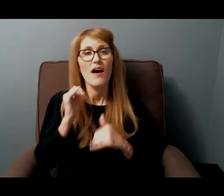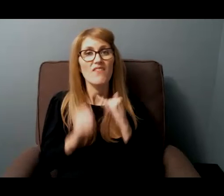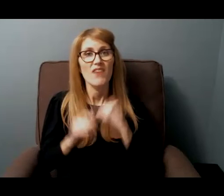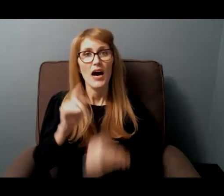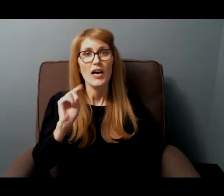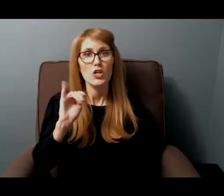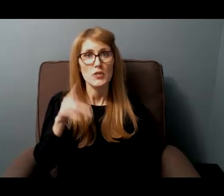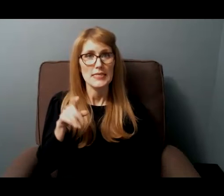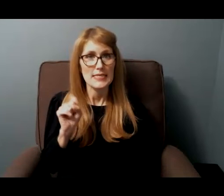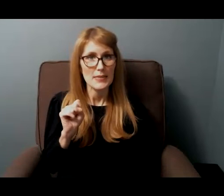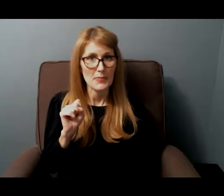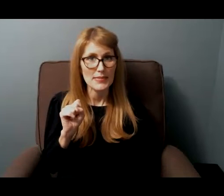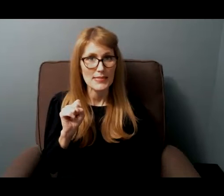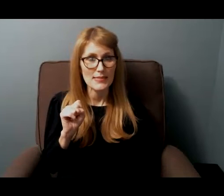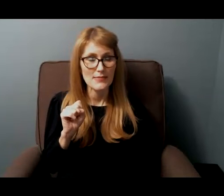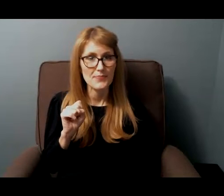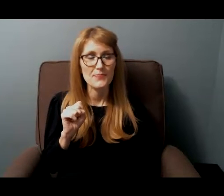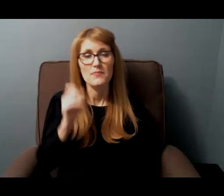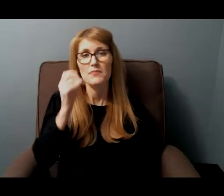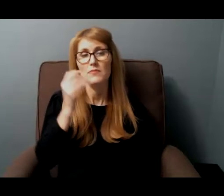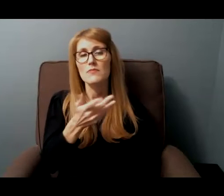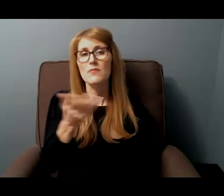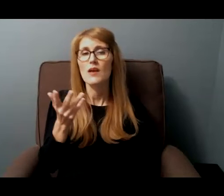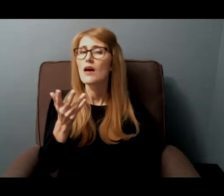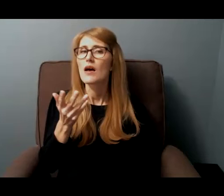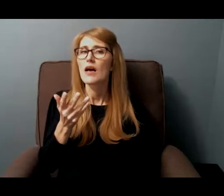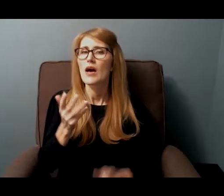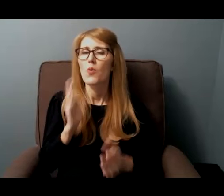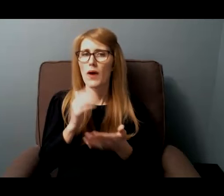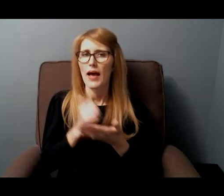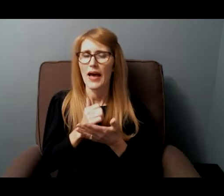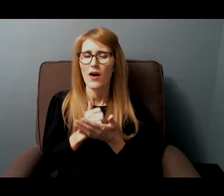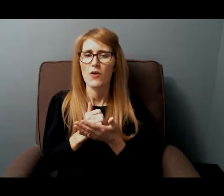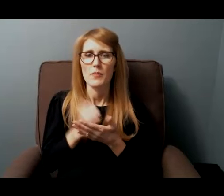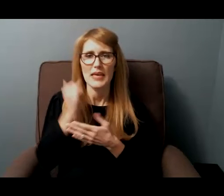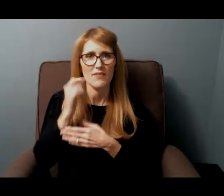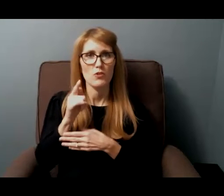say is it's helpful to take a little bit of time and create some projections around